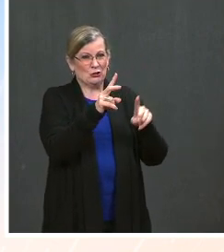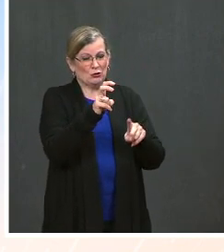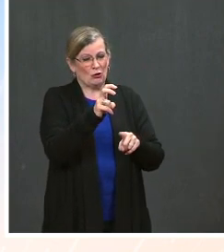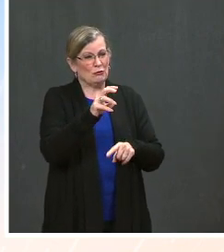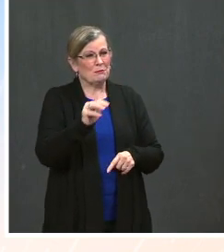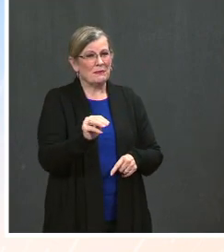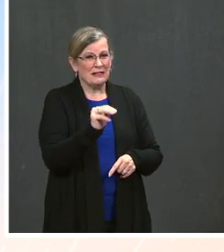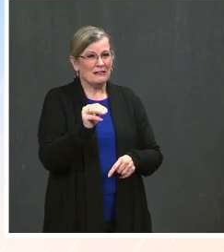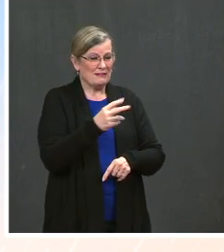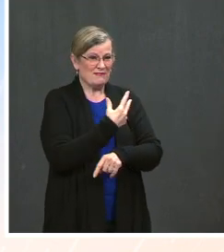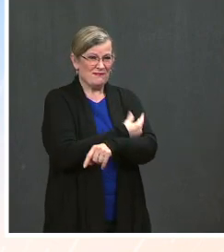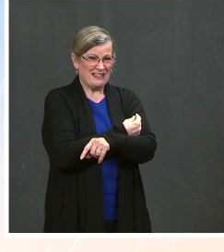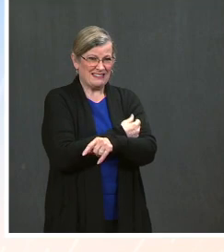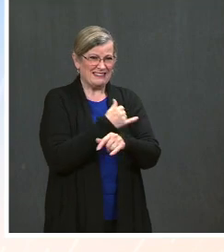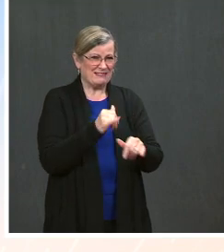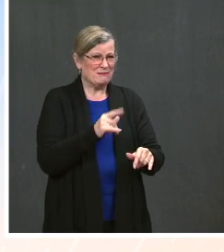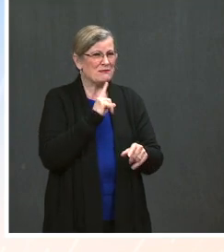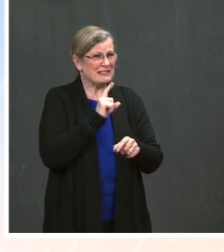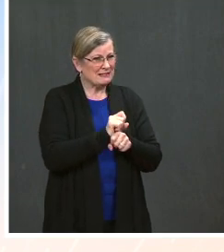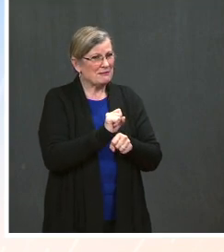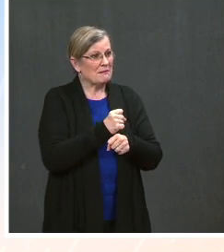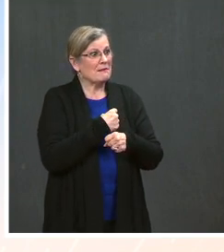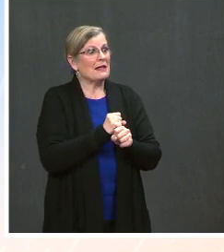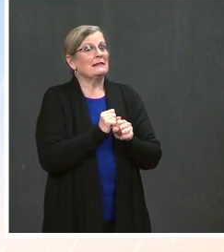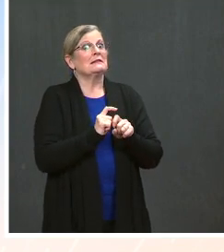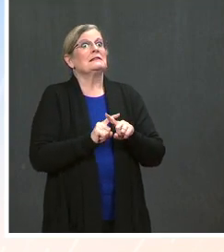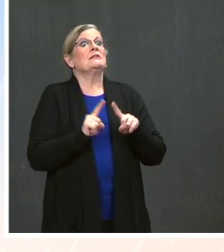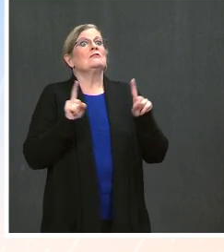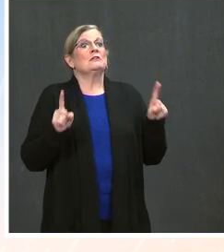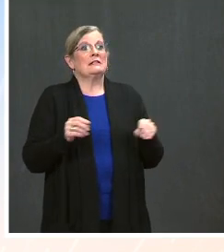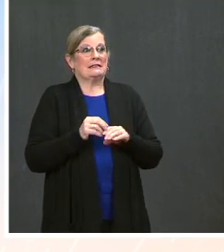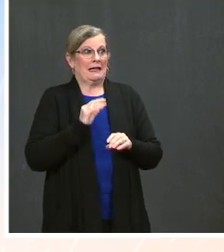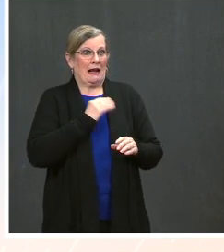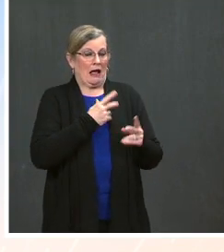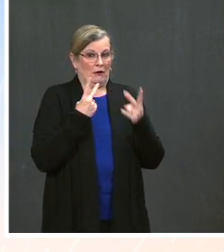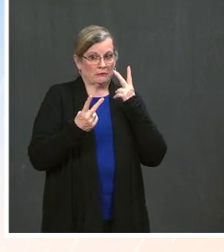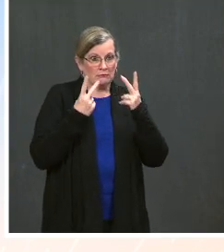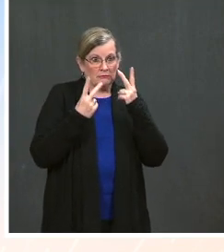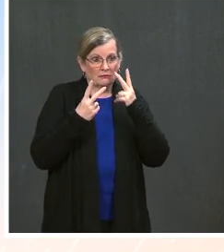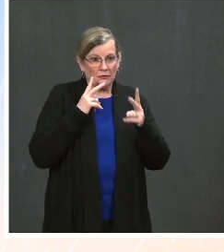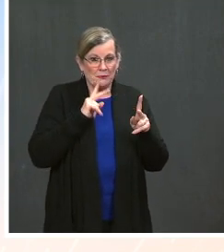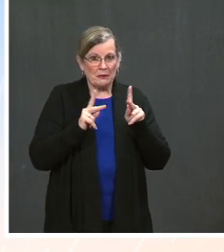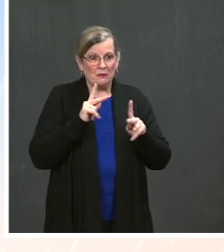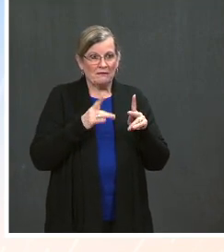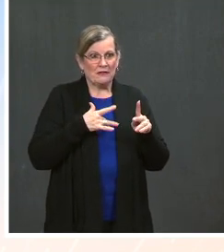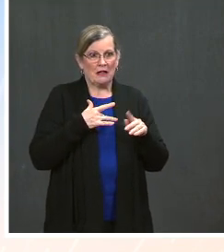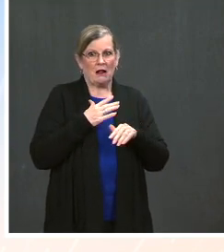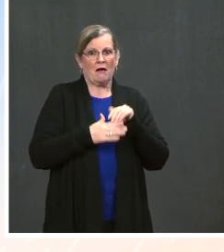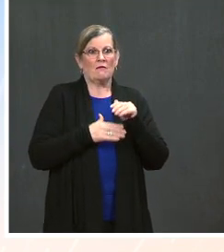And I think what we've seen a little bit in some of the economy today, in the numbers, is people feeling comfortable coming back into the workforce. People need to feel safe.